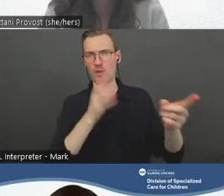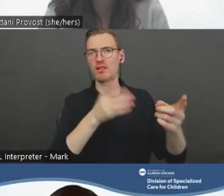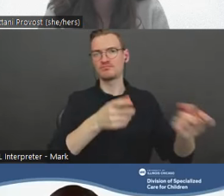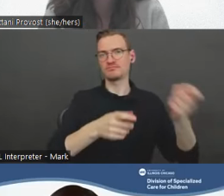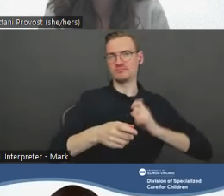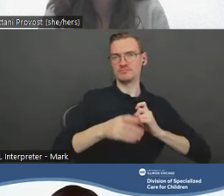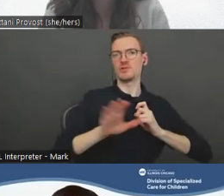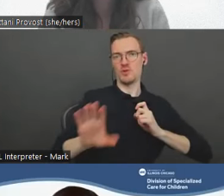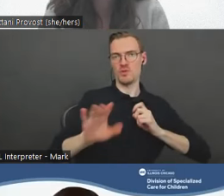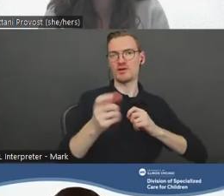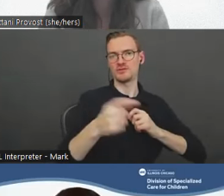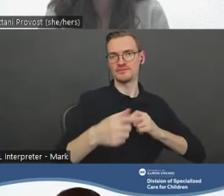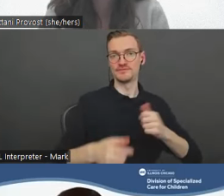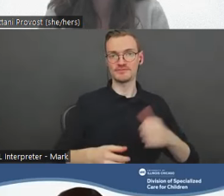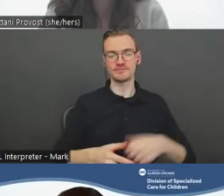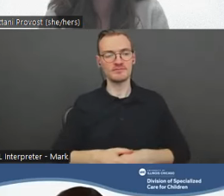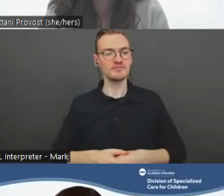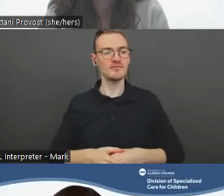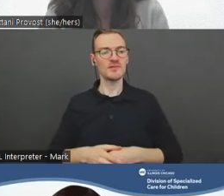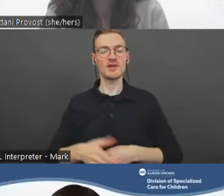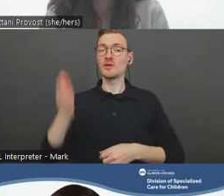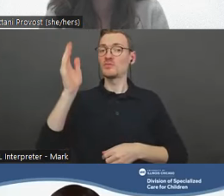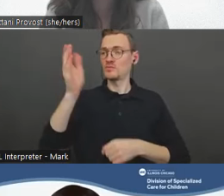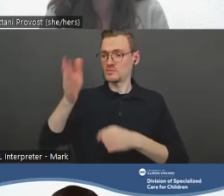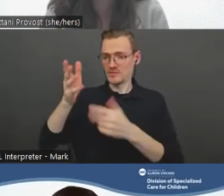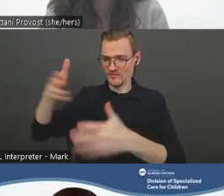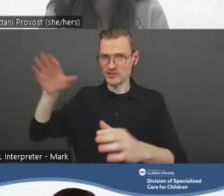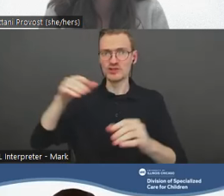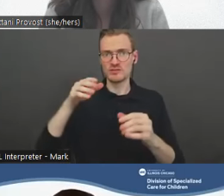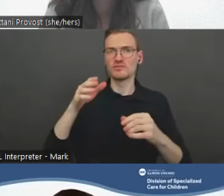send you an email after the presentation. It's going to be an email that comes from Zoom and